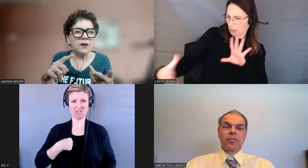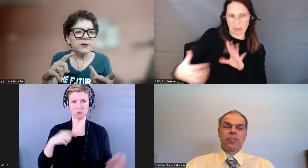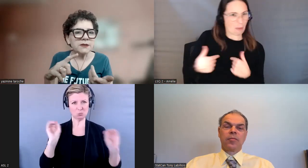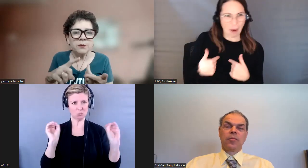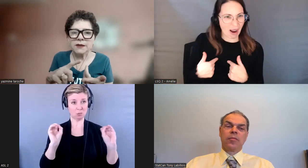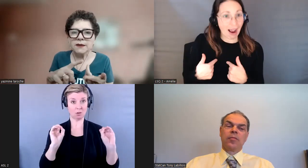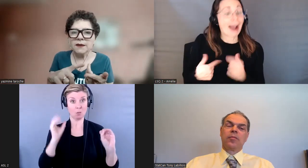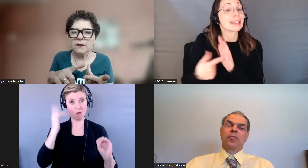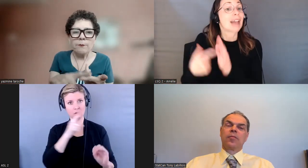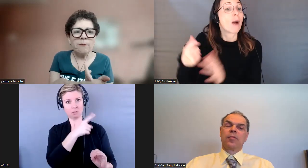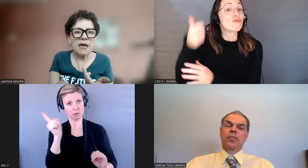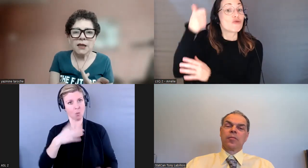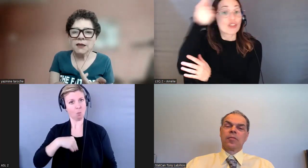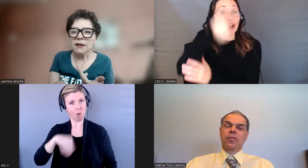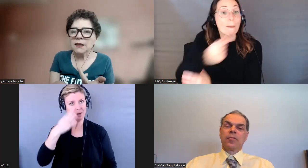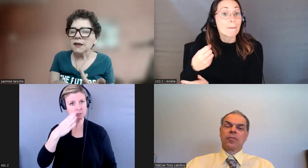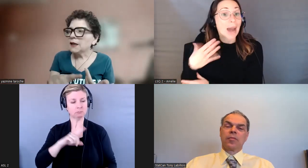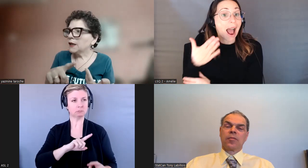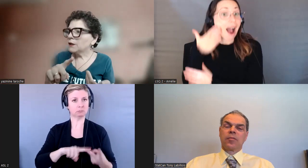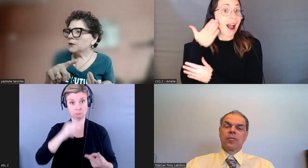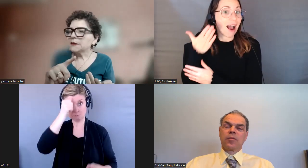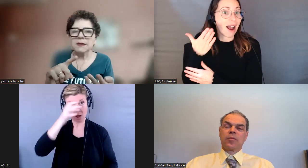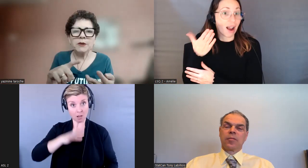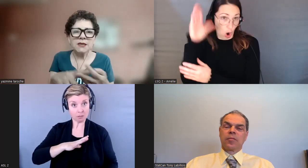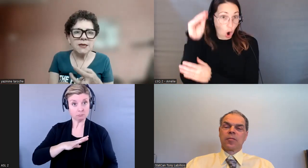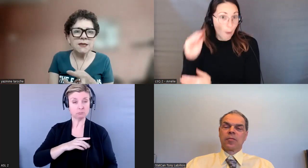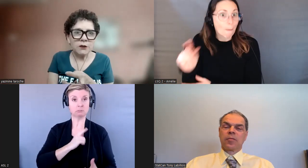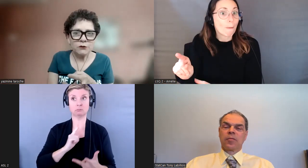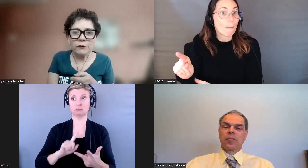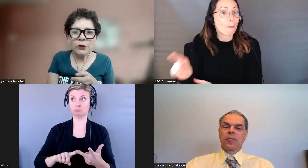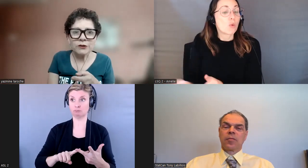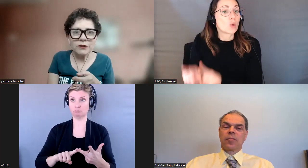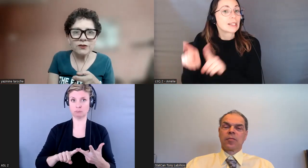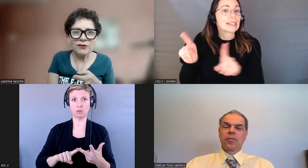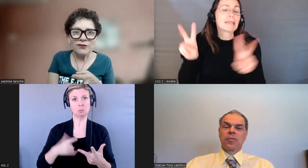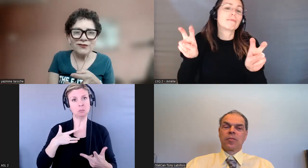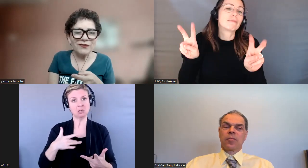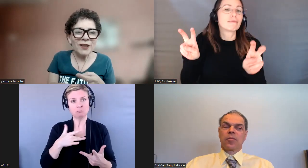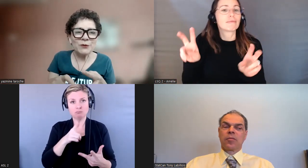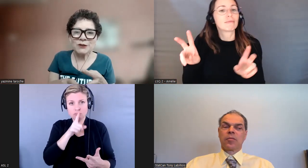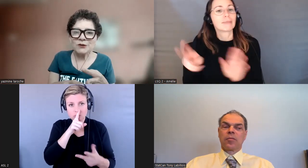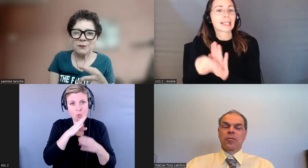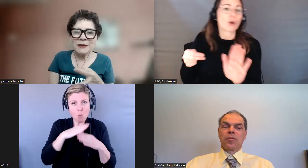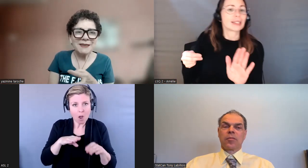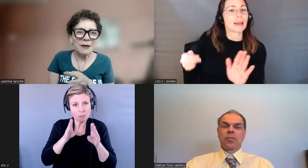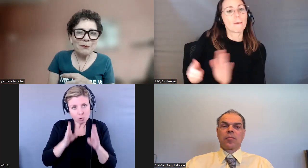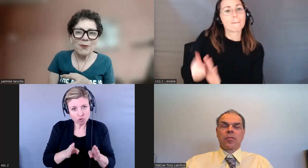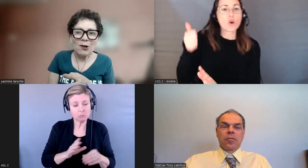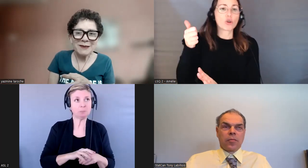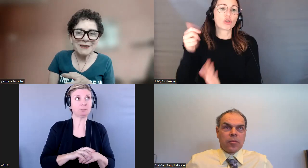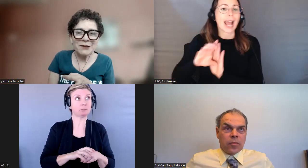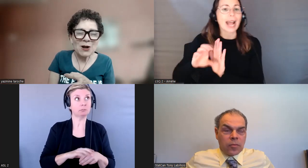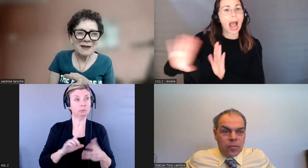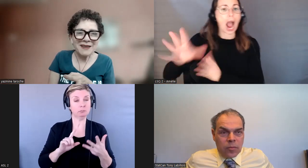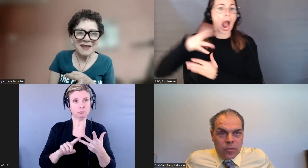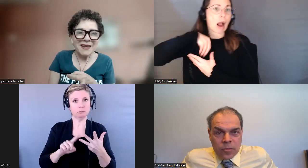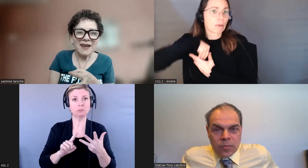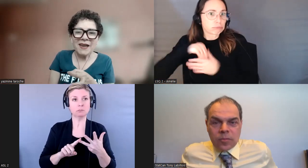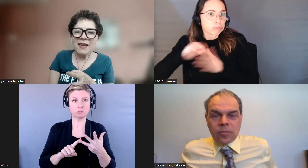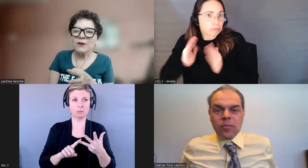it was typically male it was typically an introvert it was typically a policy walk and